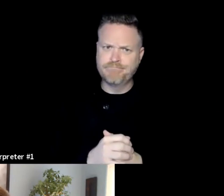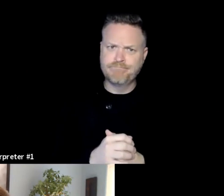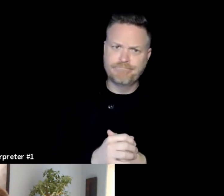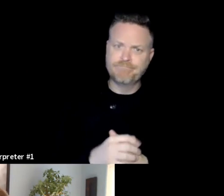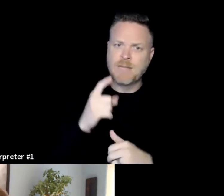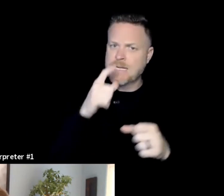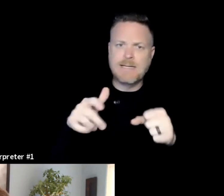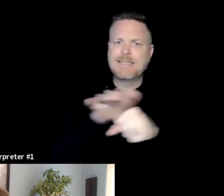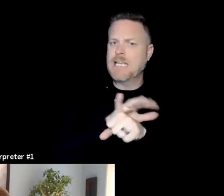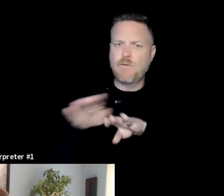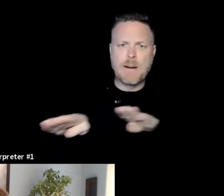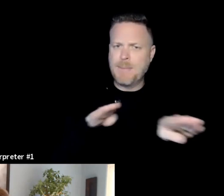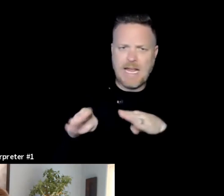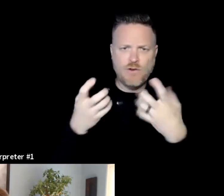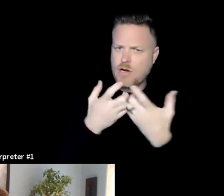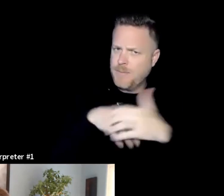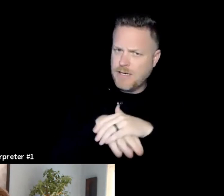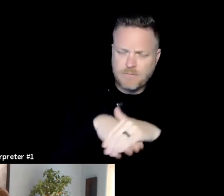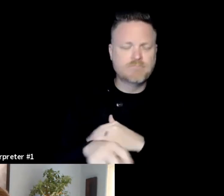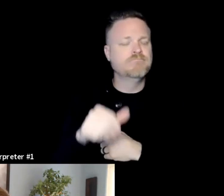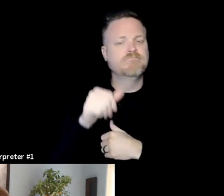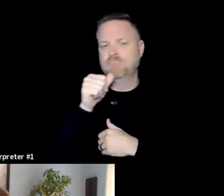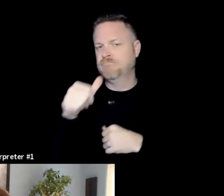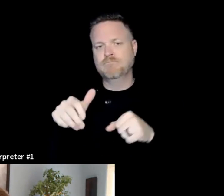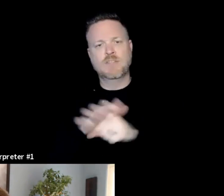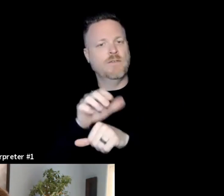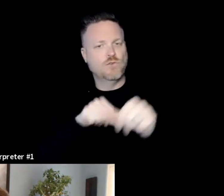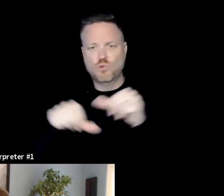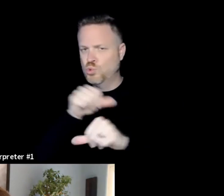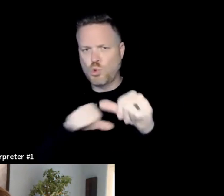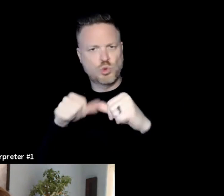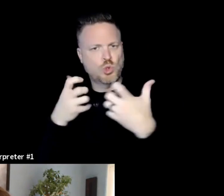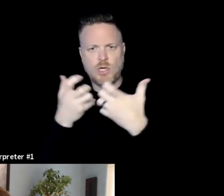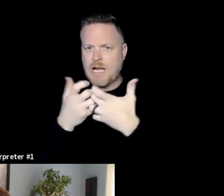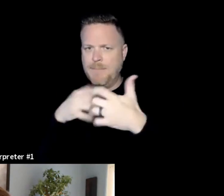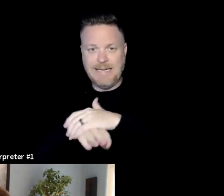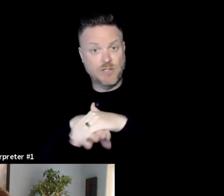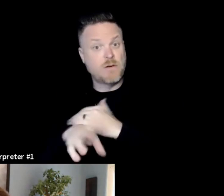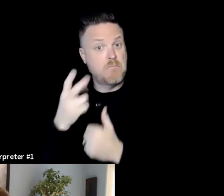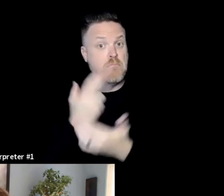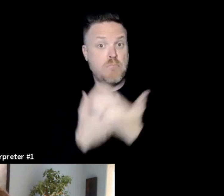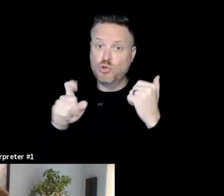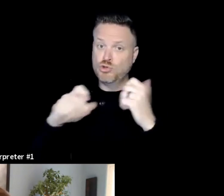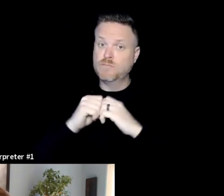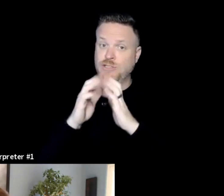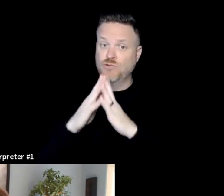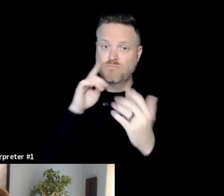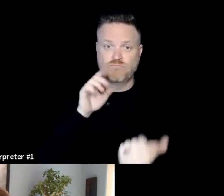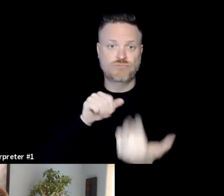[[ ]] accommodations or social accommodations. Those both need to address like we did